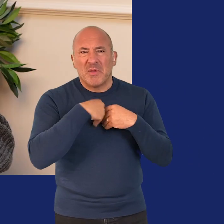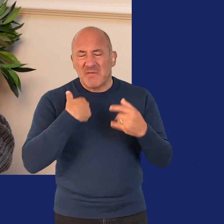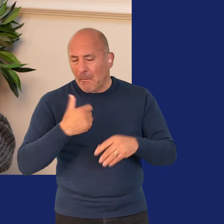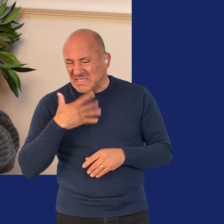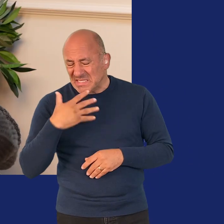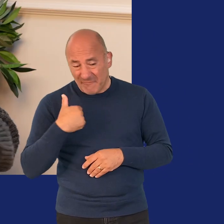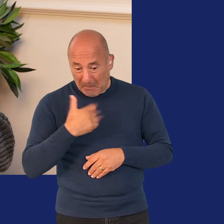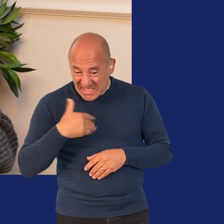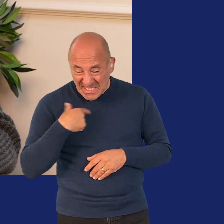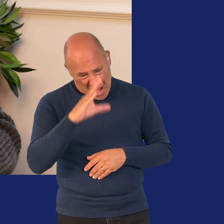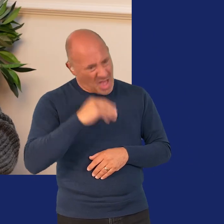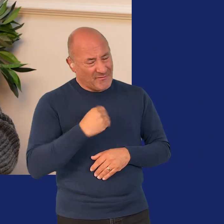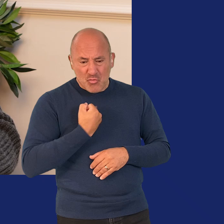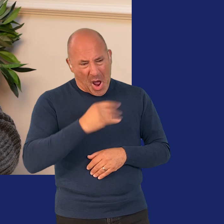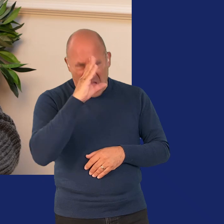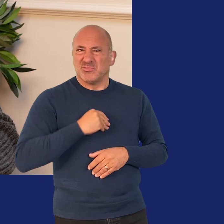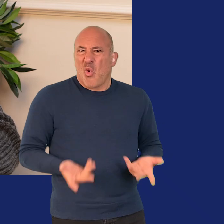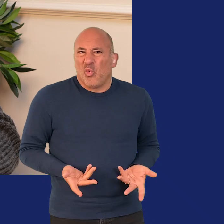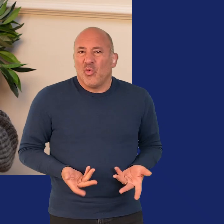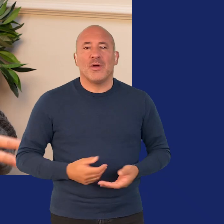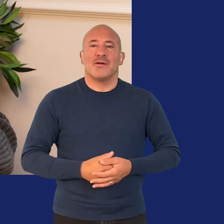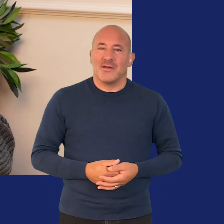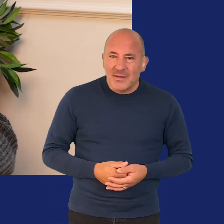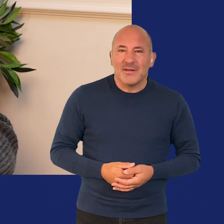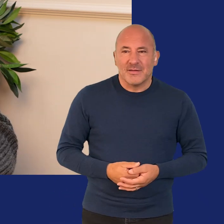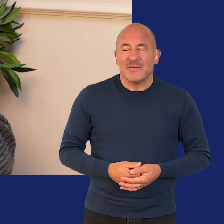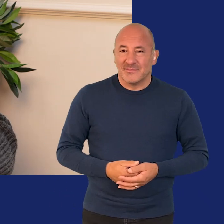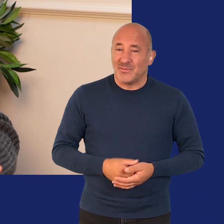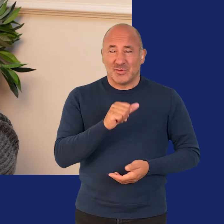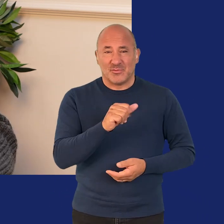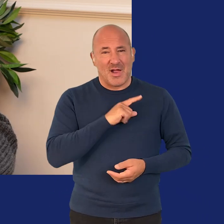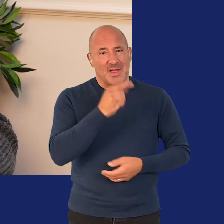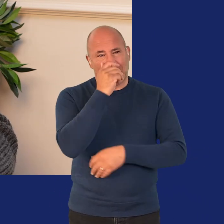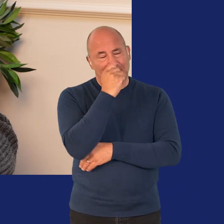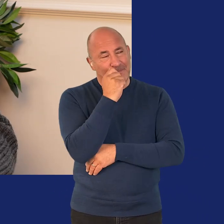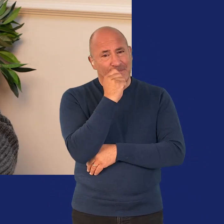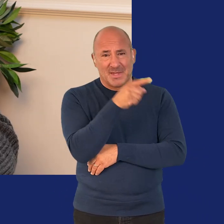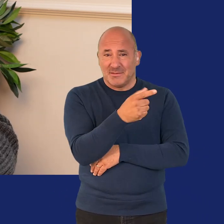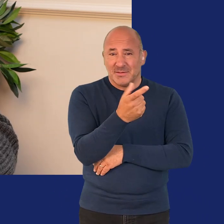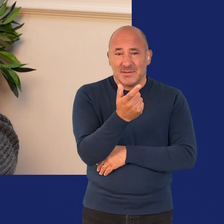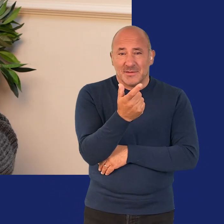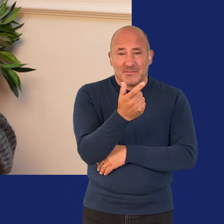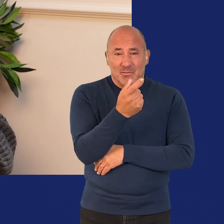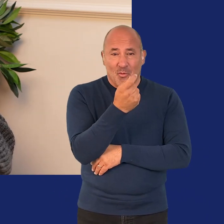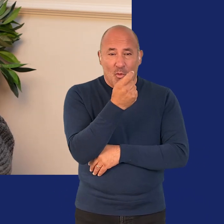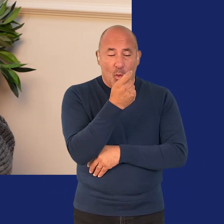Because I, well, like, um, as I talk to, like, I can, it's quite like often to, I